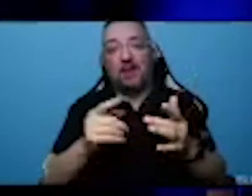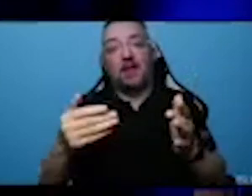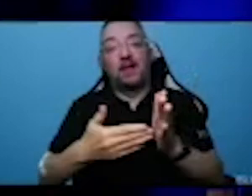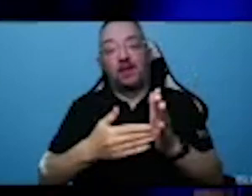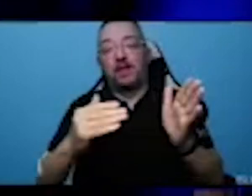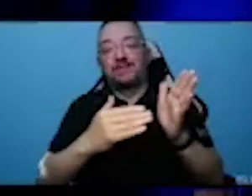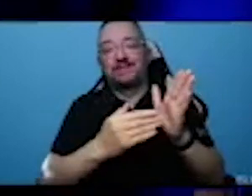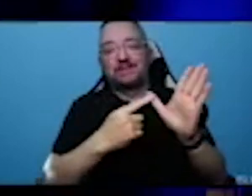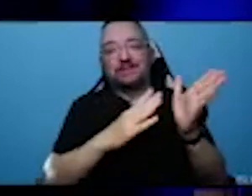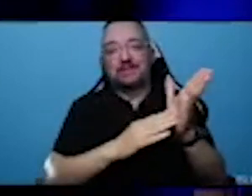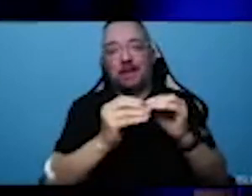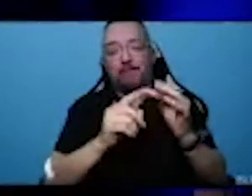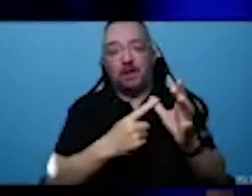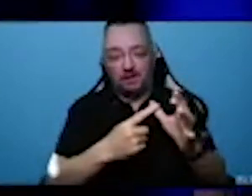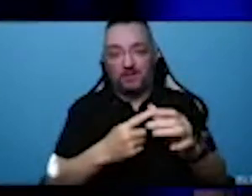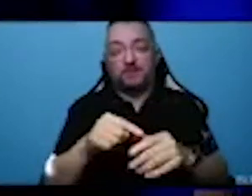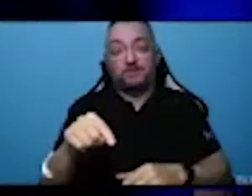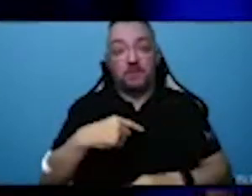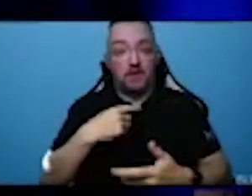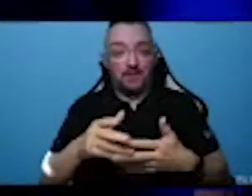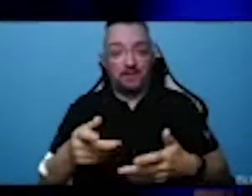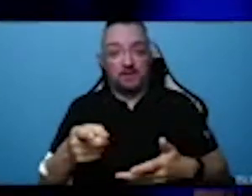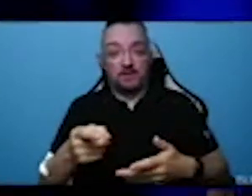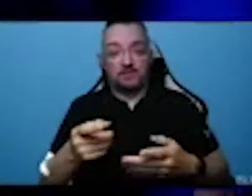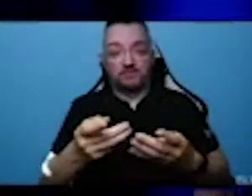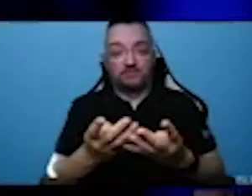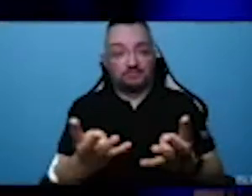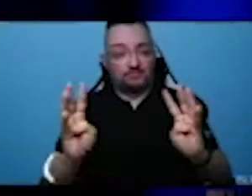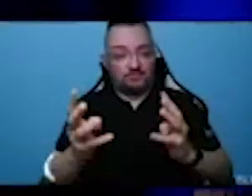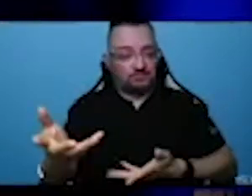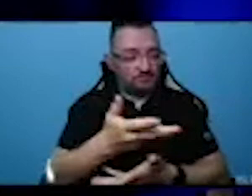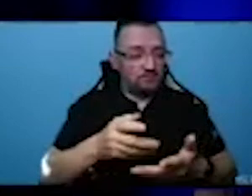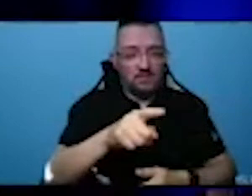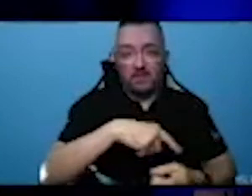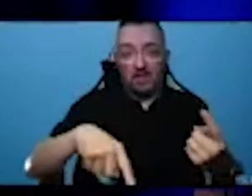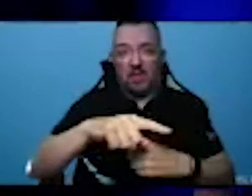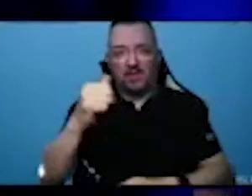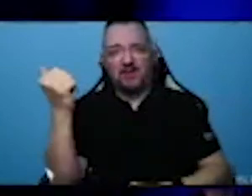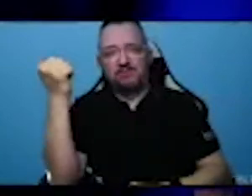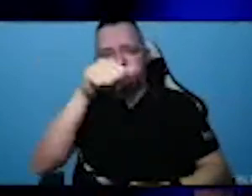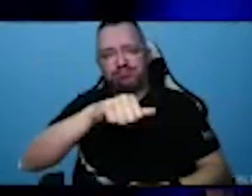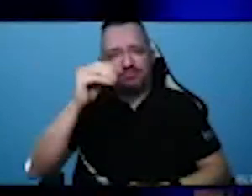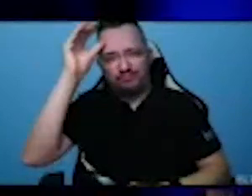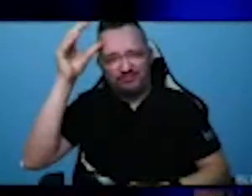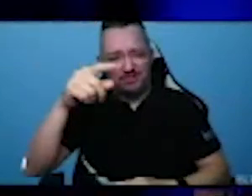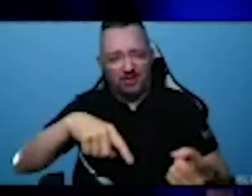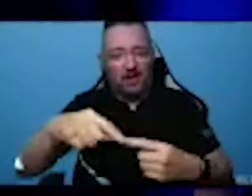to those experts public health experts from those areas, it was clear whilst we were all going through a global pandemic,